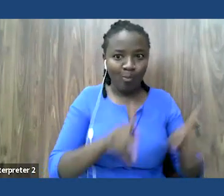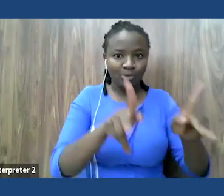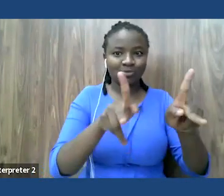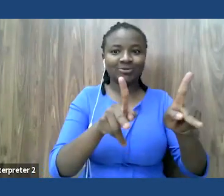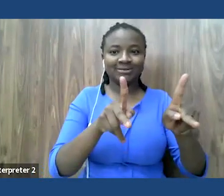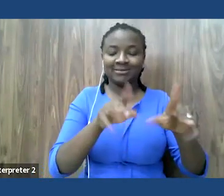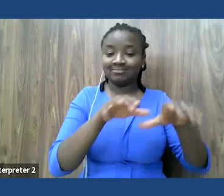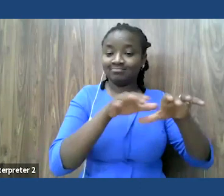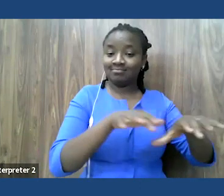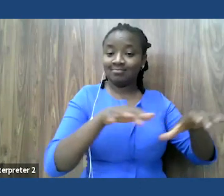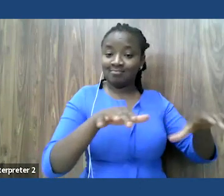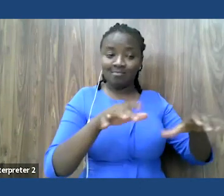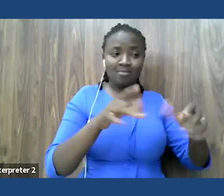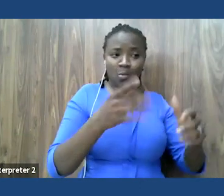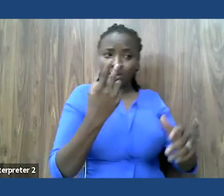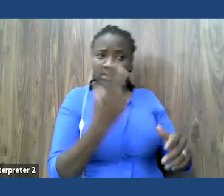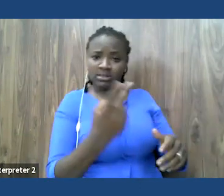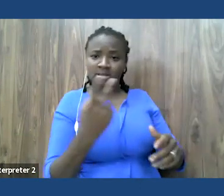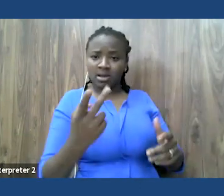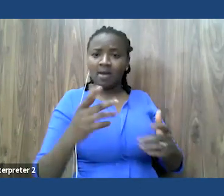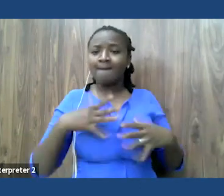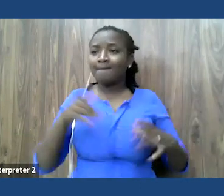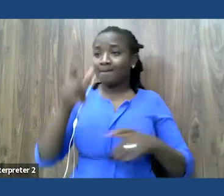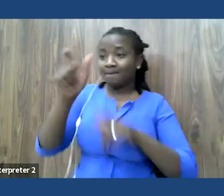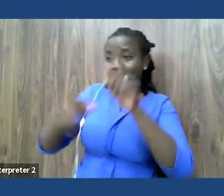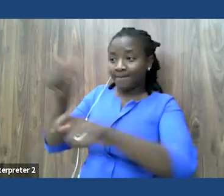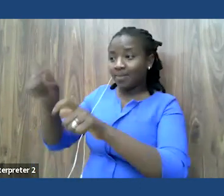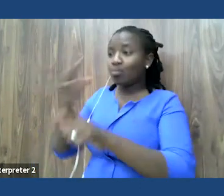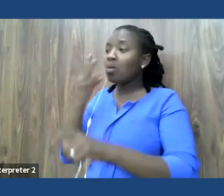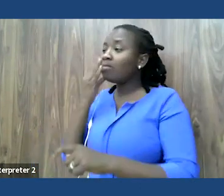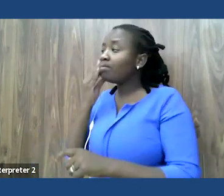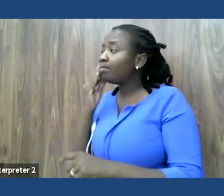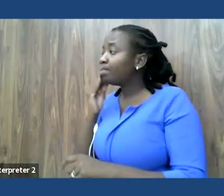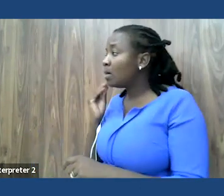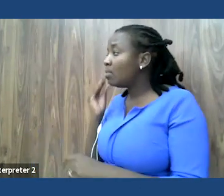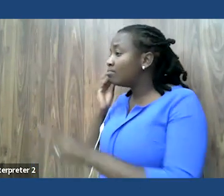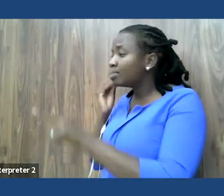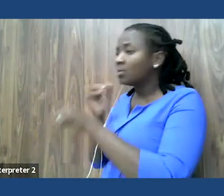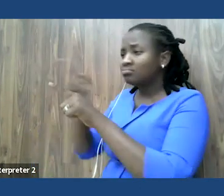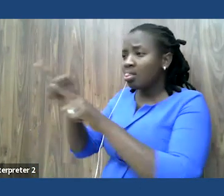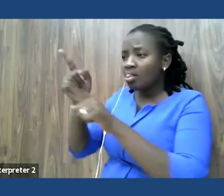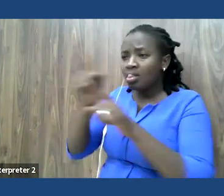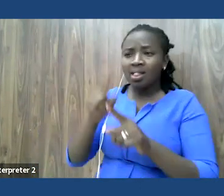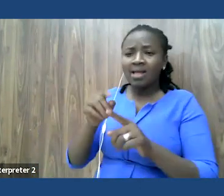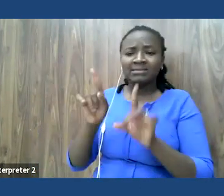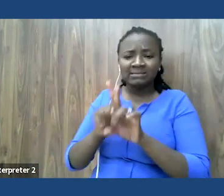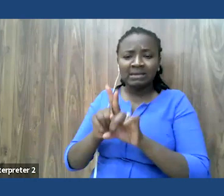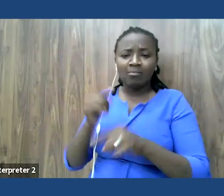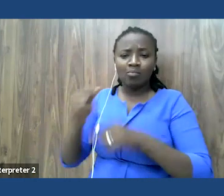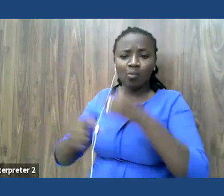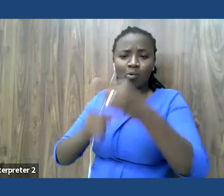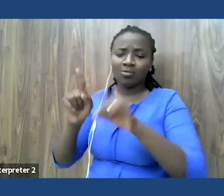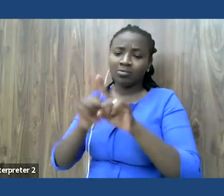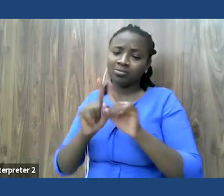the number of people growing older is increasing and also a social responsibility imperative, which is exciting.